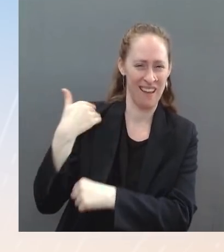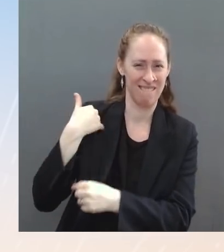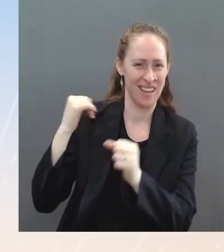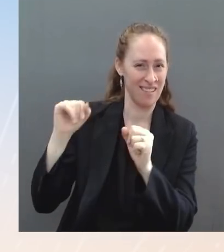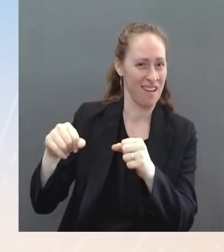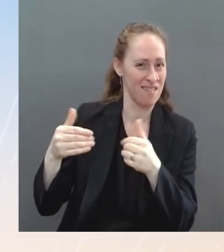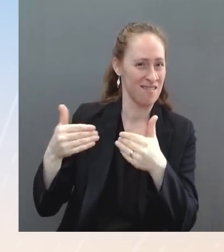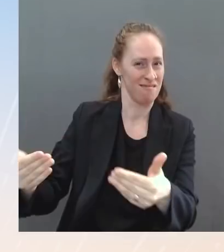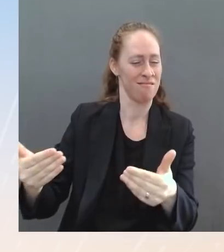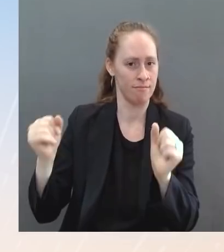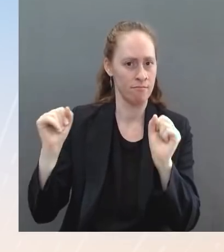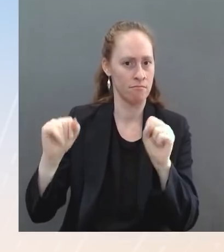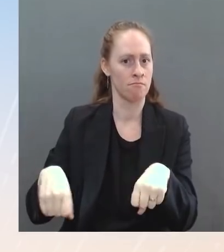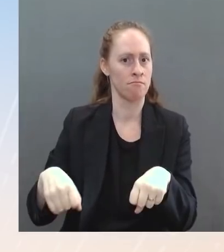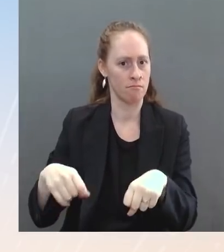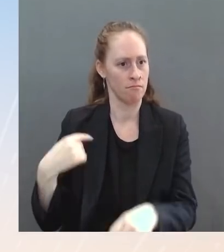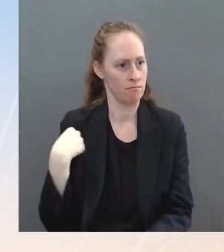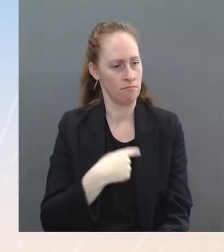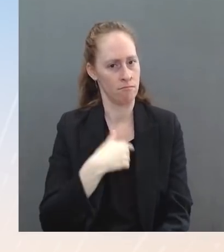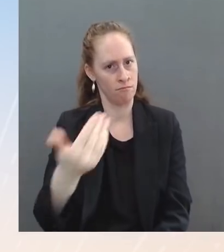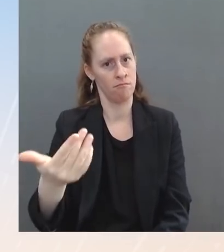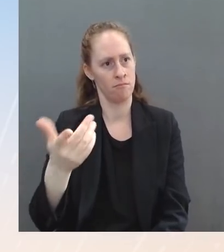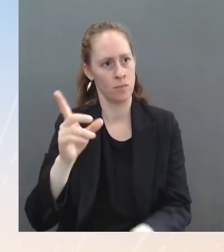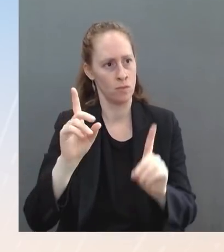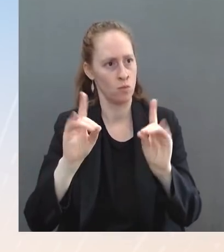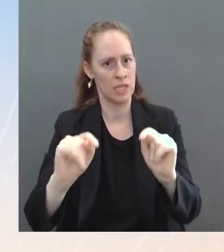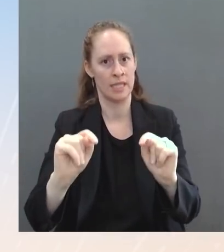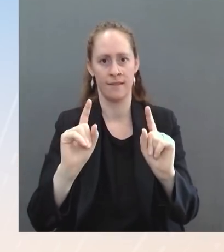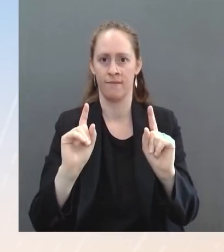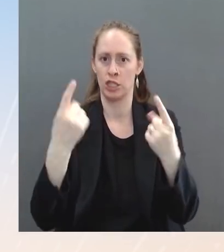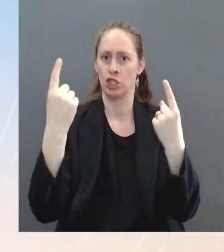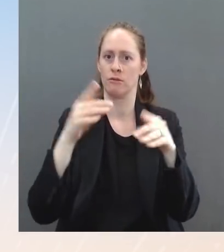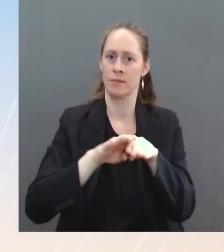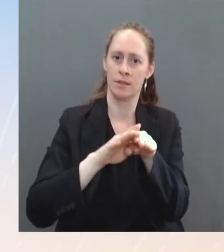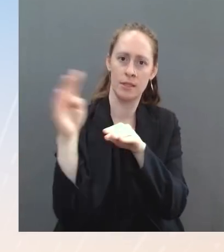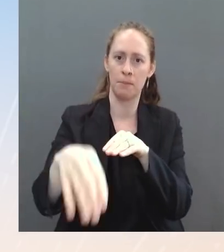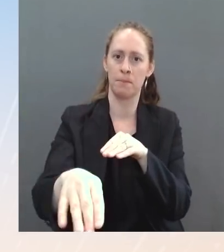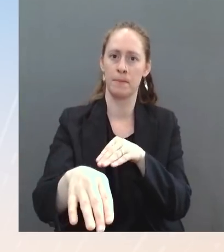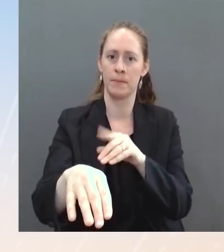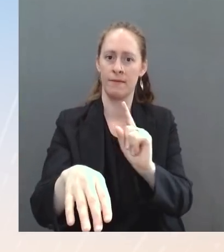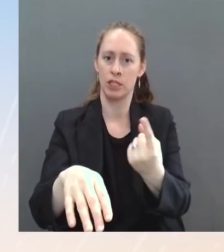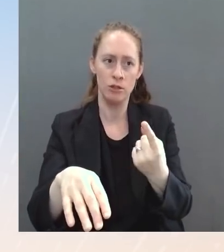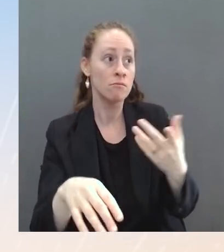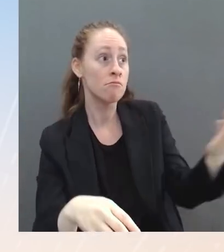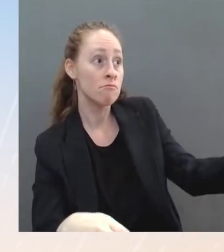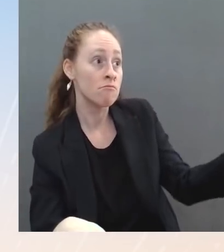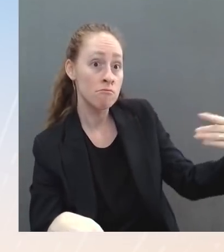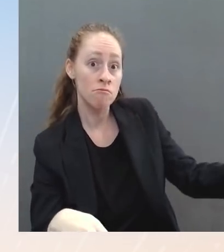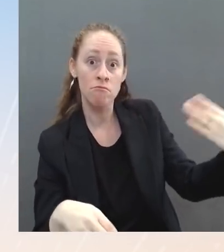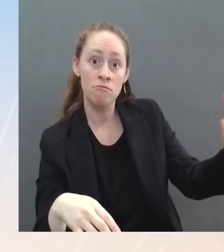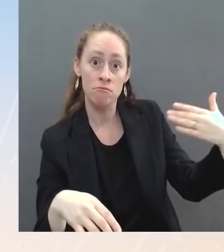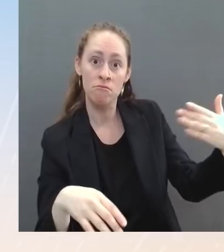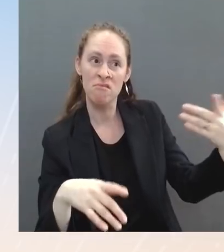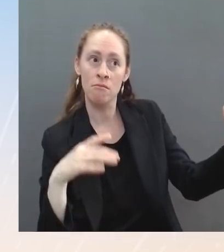at the same time looking to partner with allies. And I think we will see that reflected over the course of the next couple of days. The Press: So, all of the IEA members